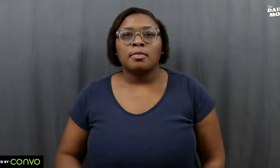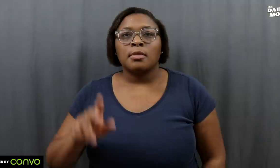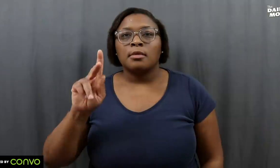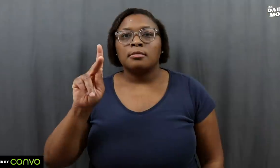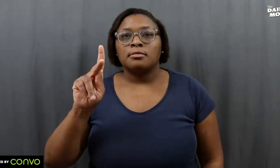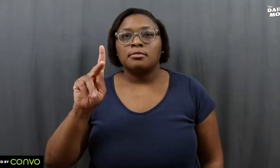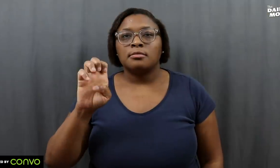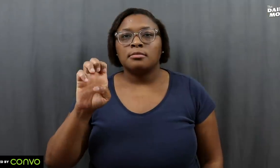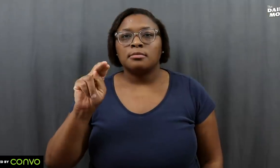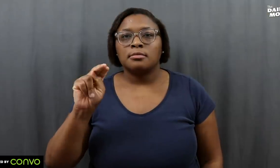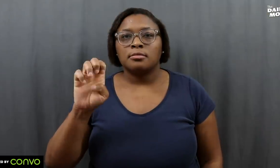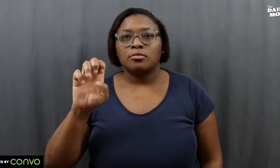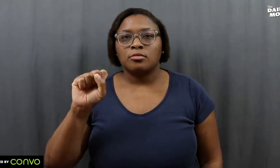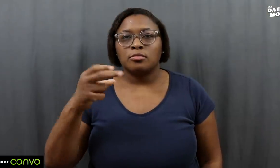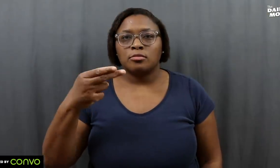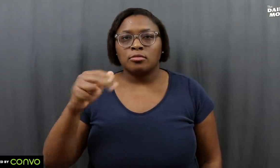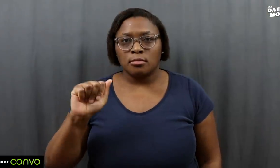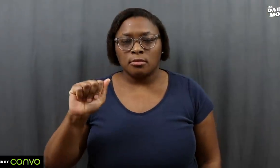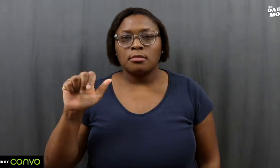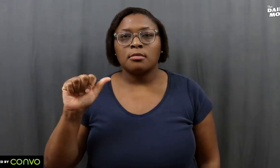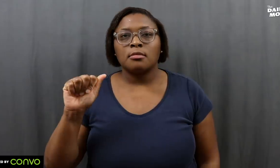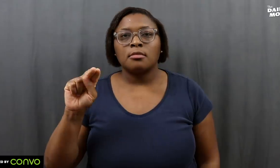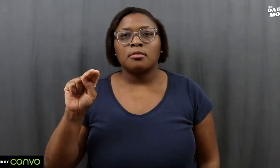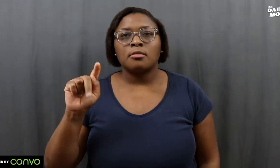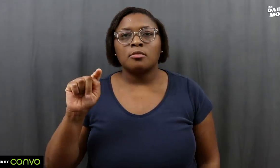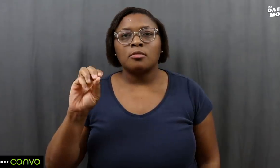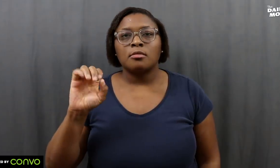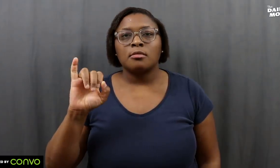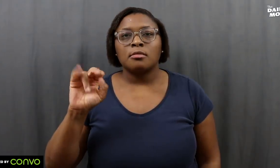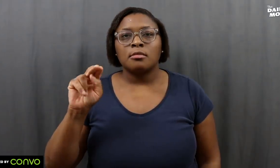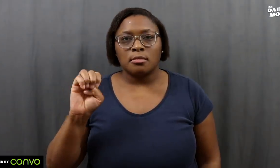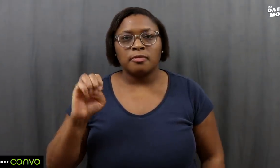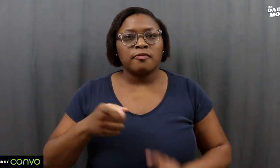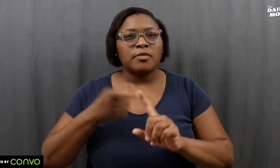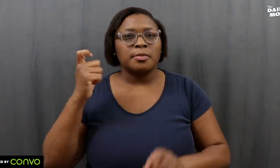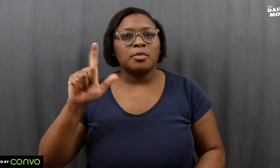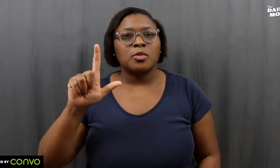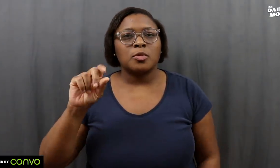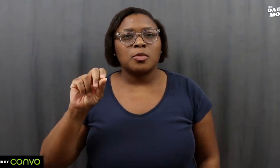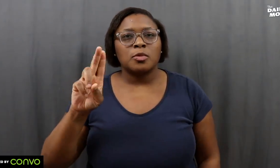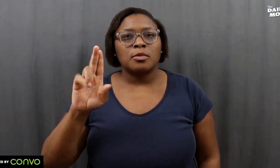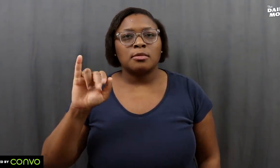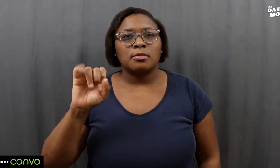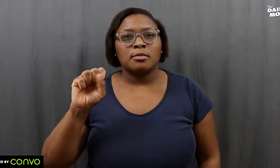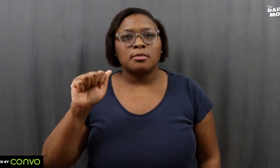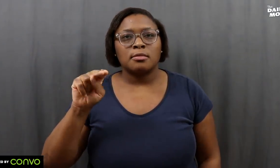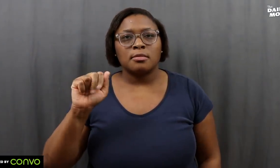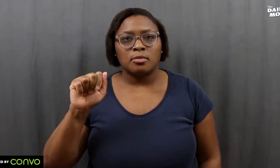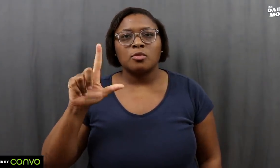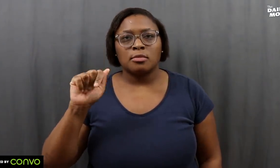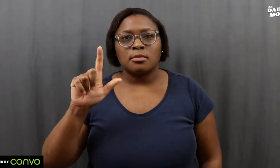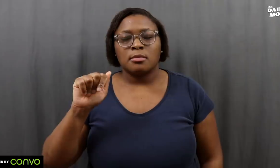Kenesha Antoine, from Louisiana,